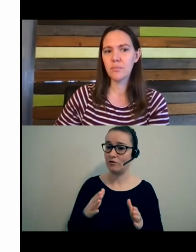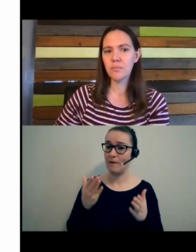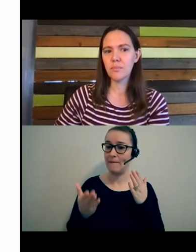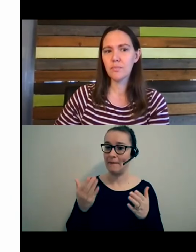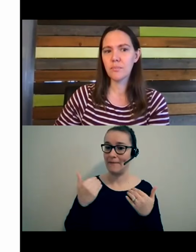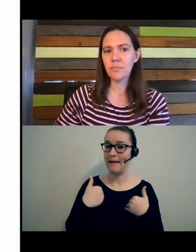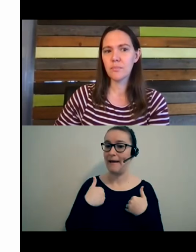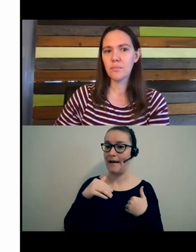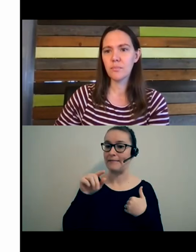because that's a transcript.